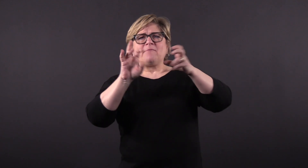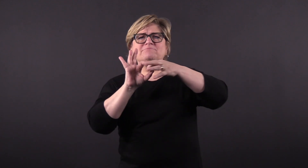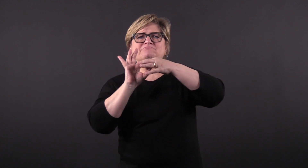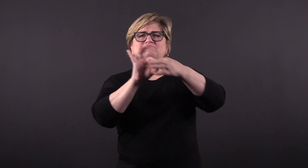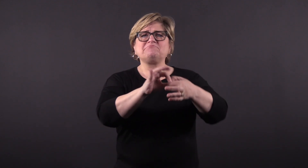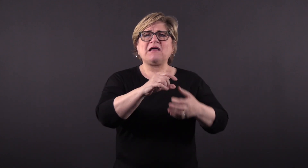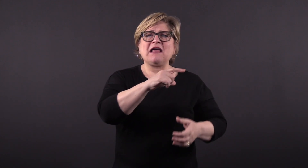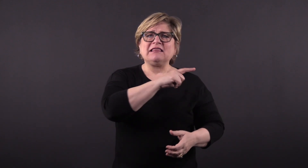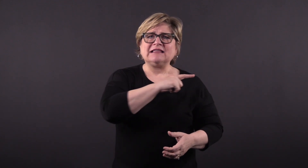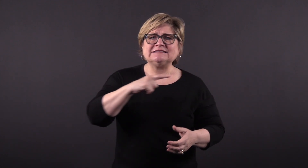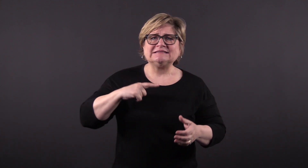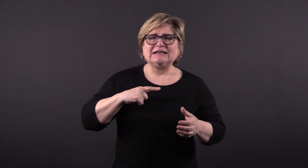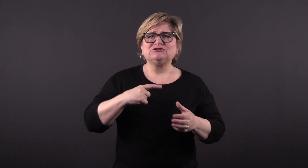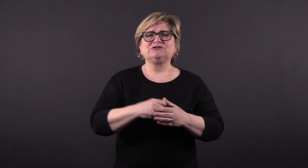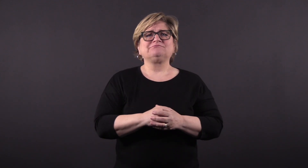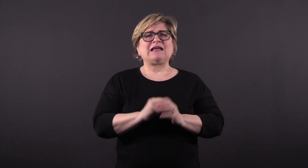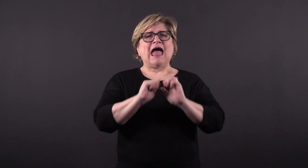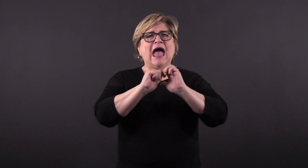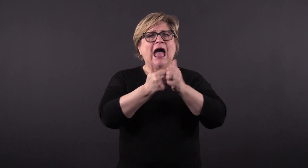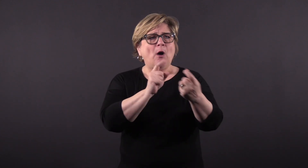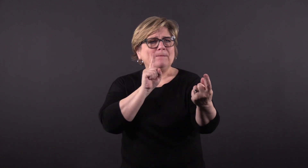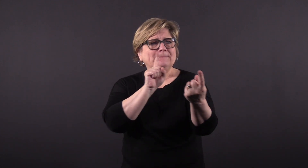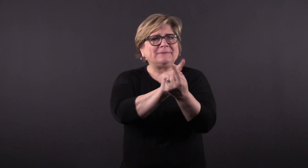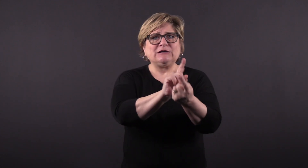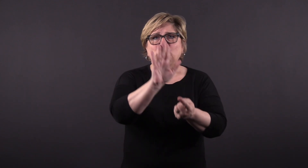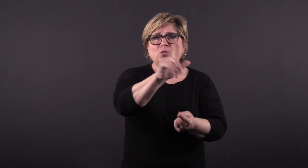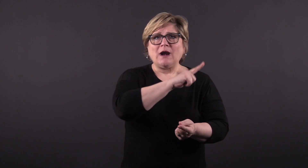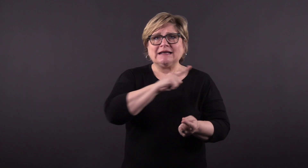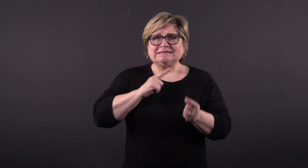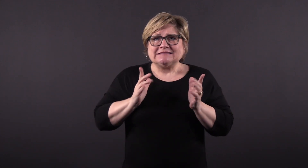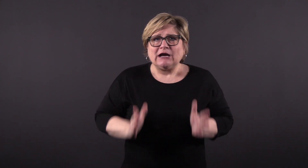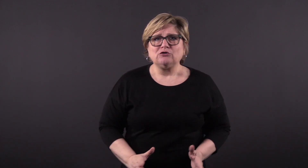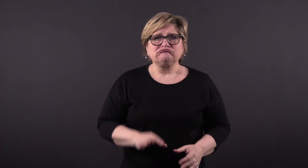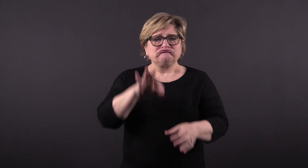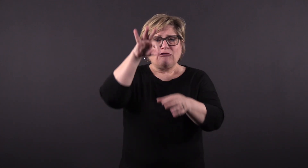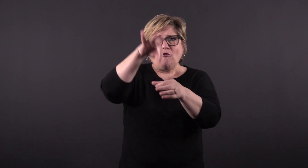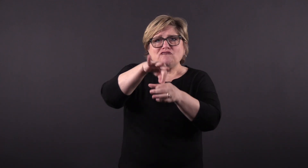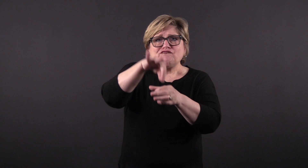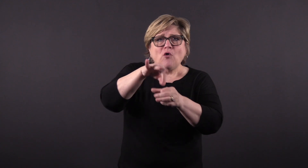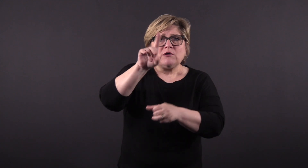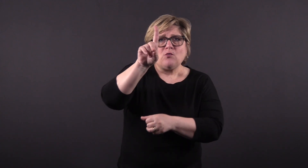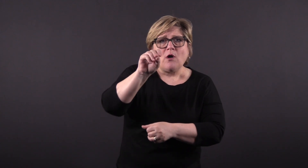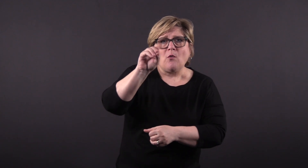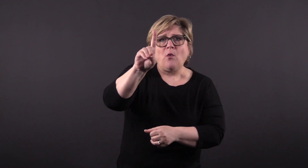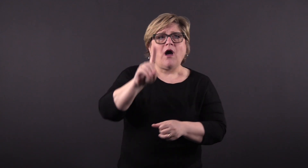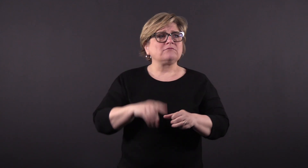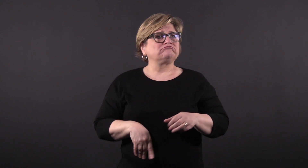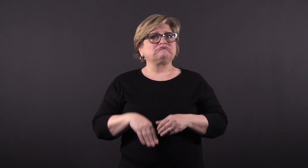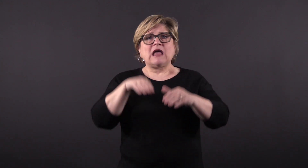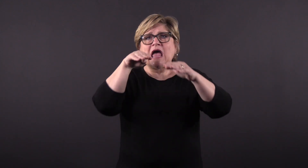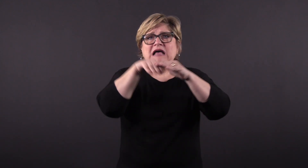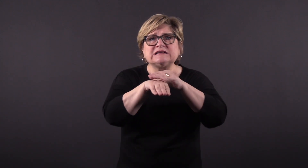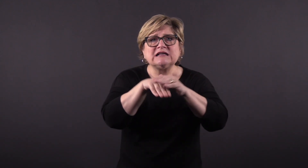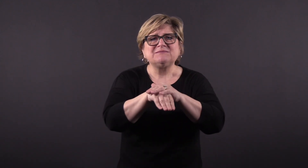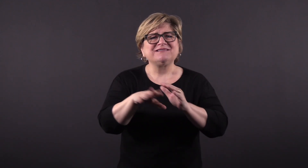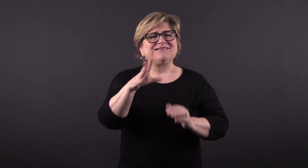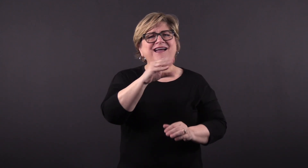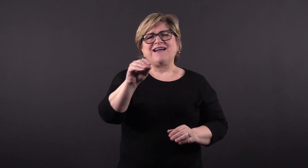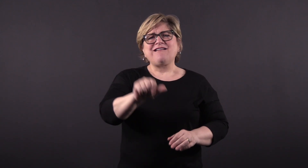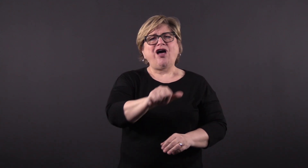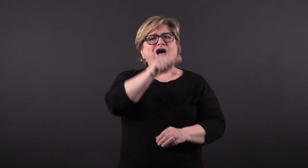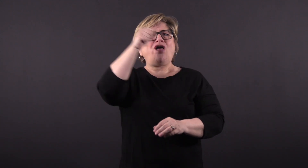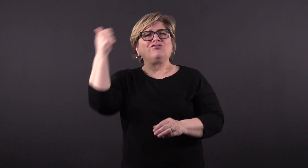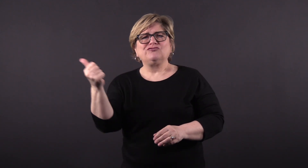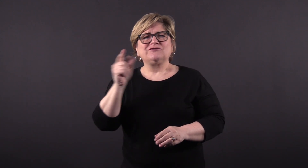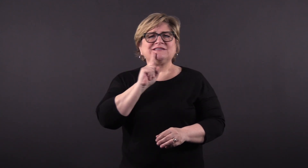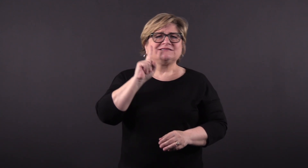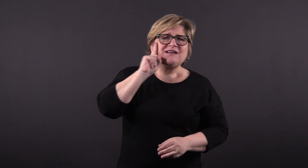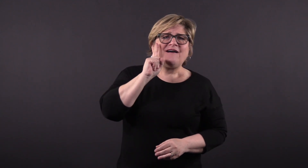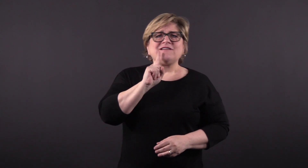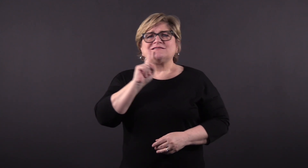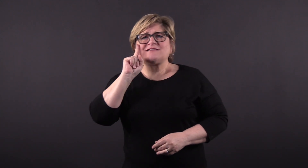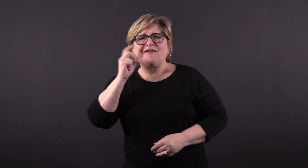legislation, how to meet your legislator, voting 101, accessibility, and other deaf, deafblind,